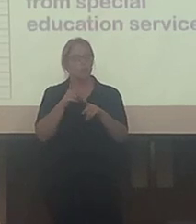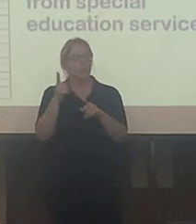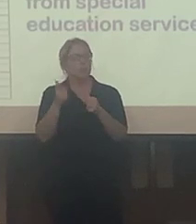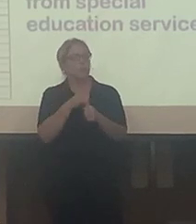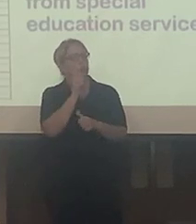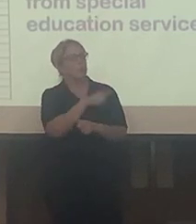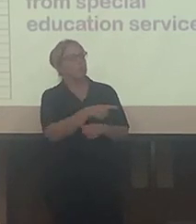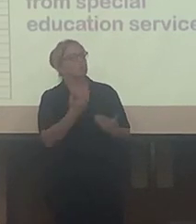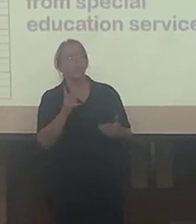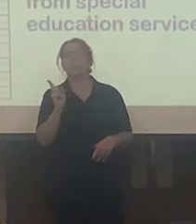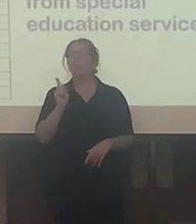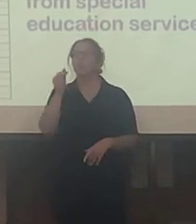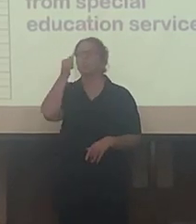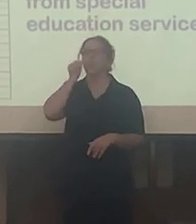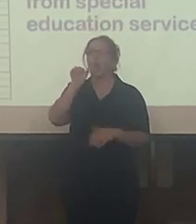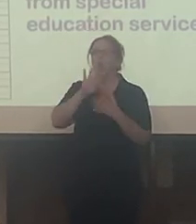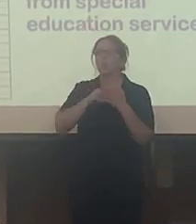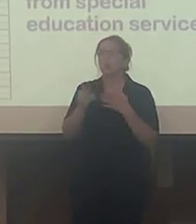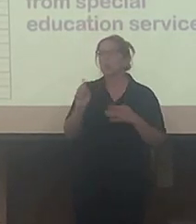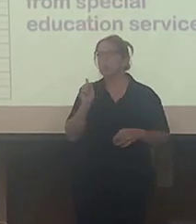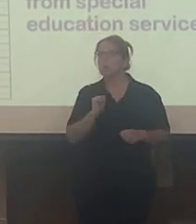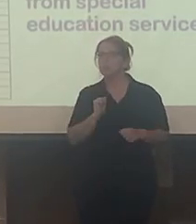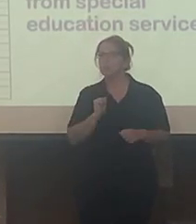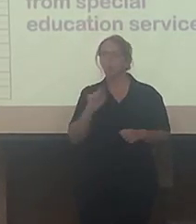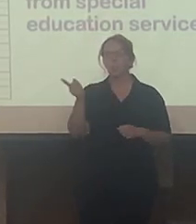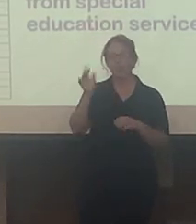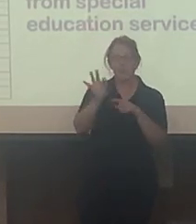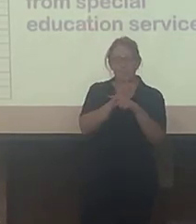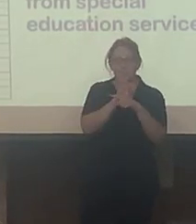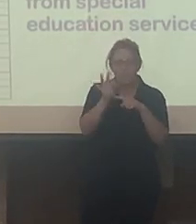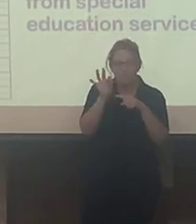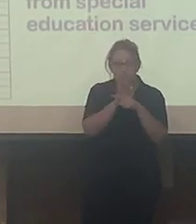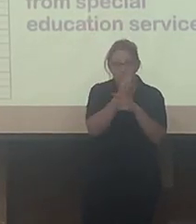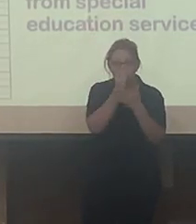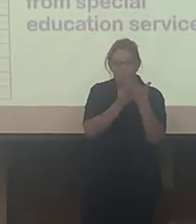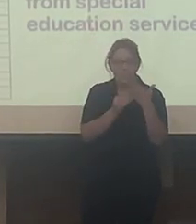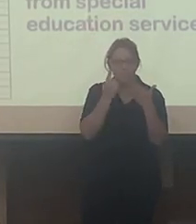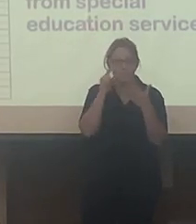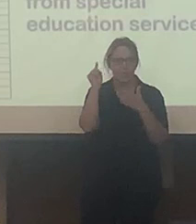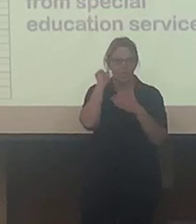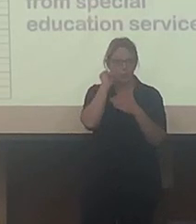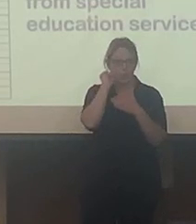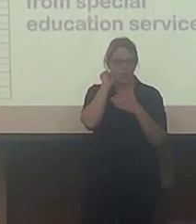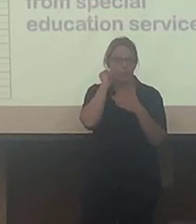where's the audiogram where's the functional piece of the hearing what do they have access to because